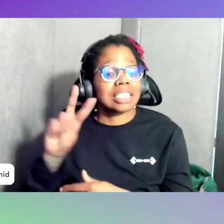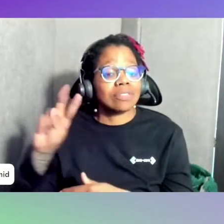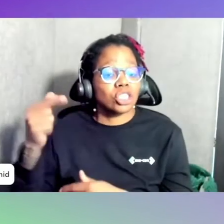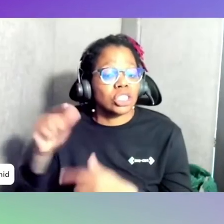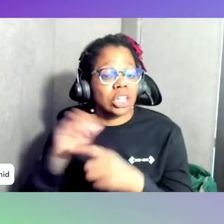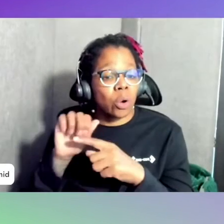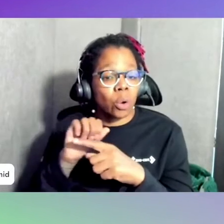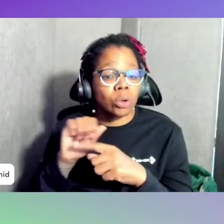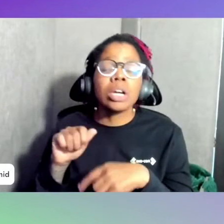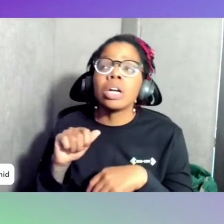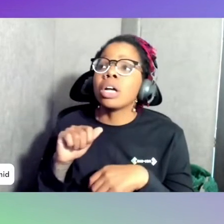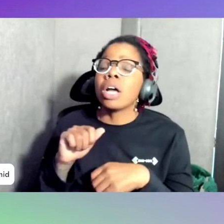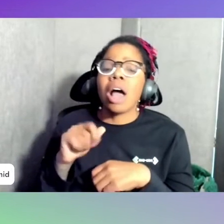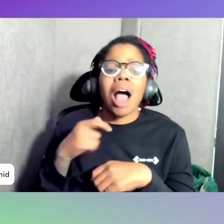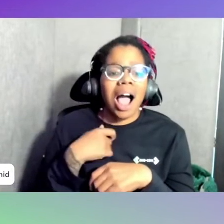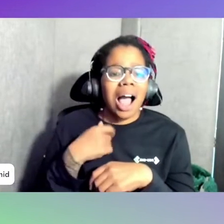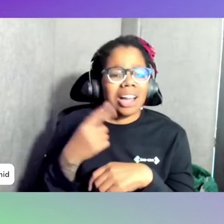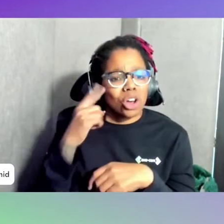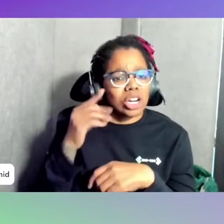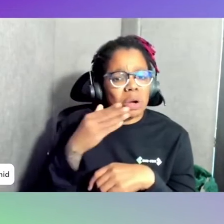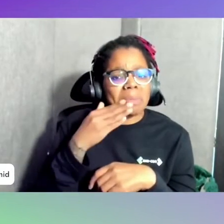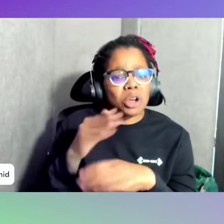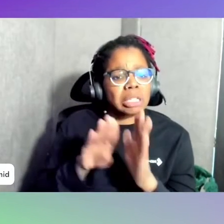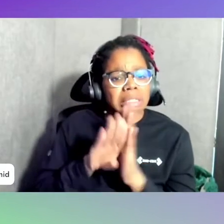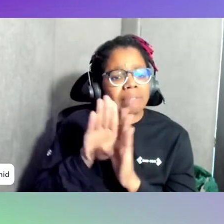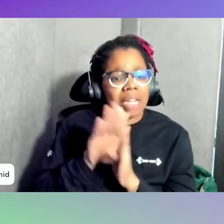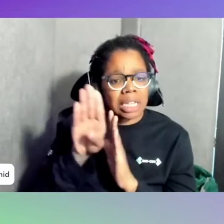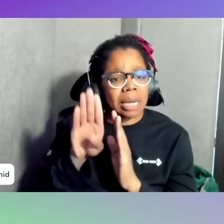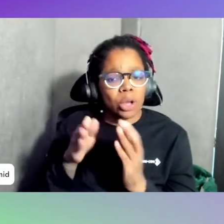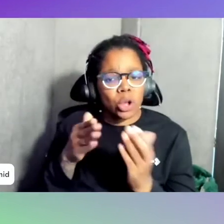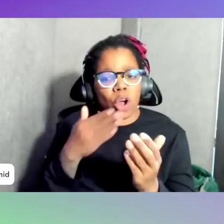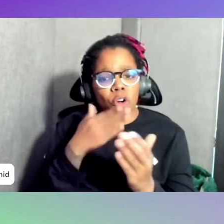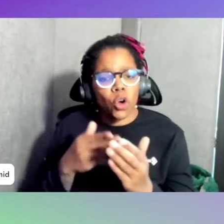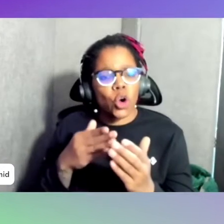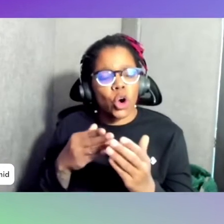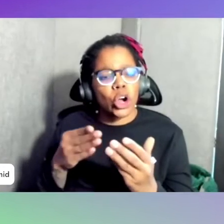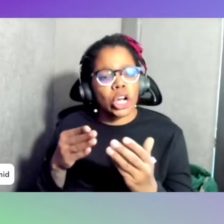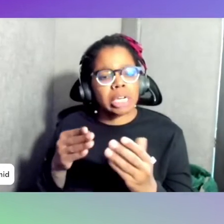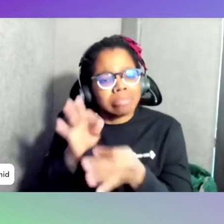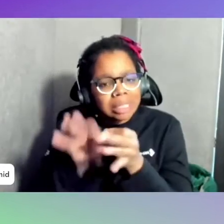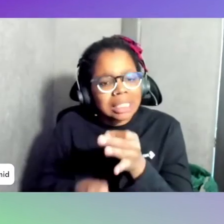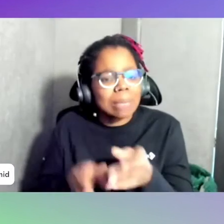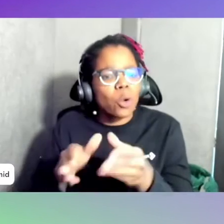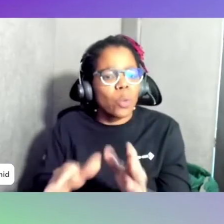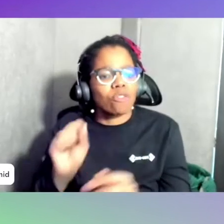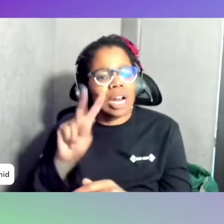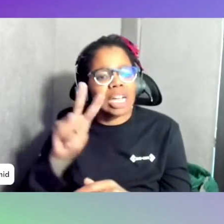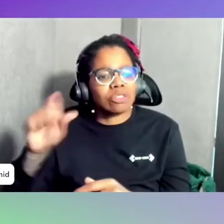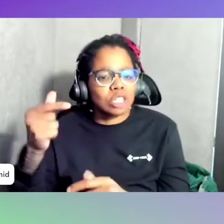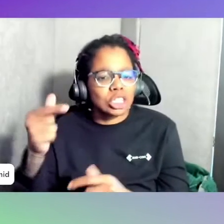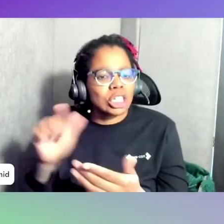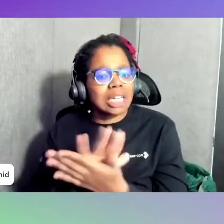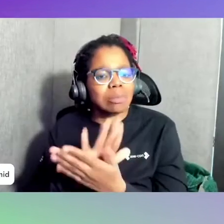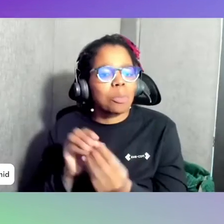through the W3C's website on going through SVG code,